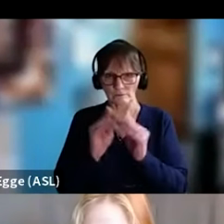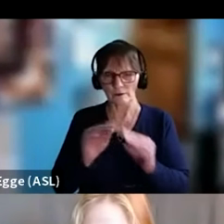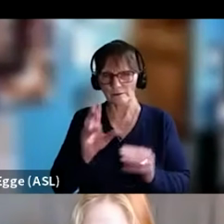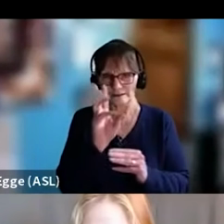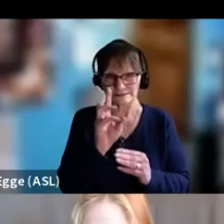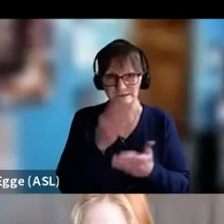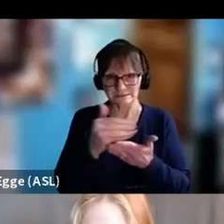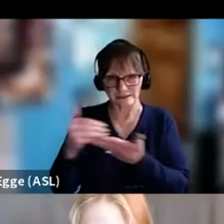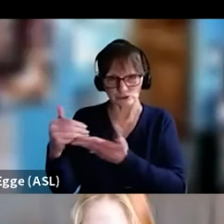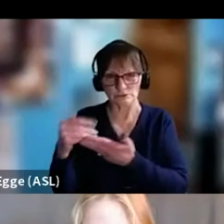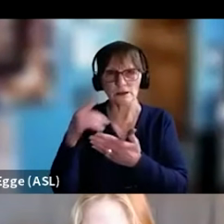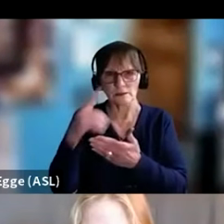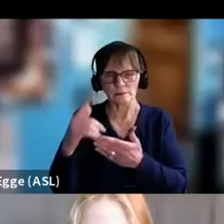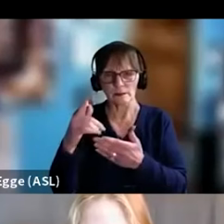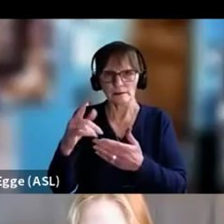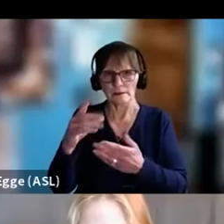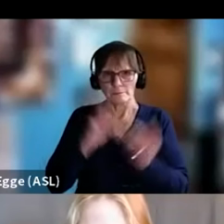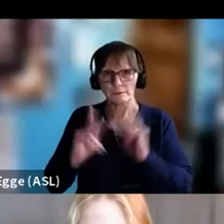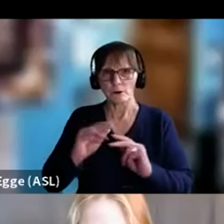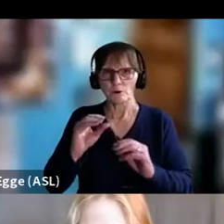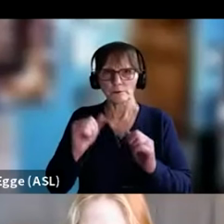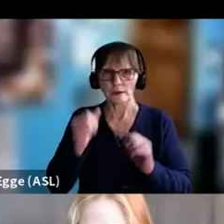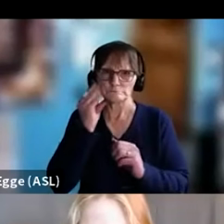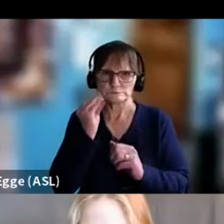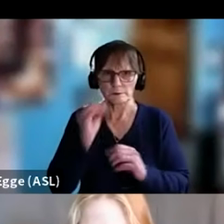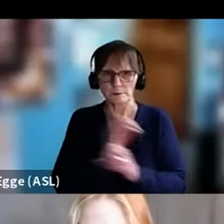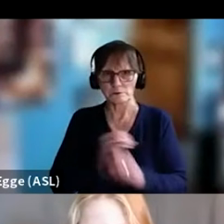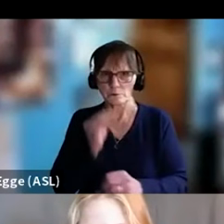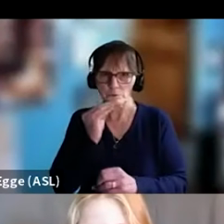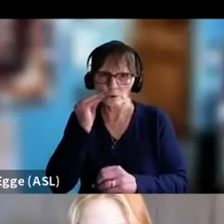on working with people experiencing homelessness, which is incredibly exciting. There used to be zero.